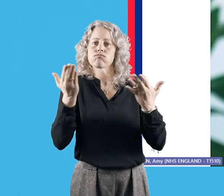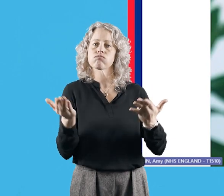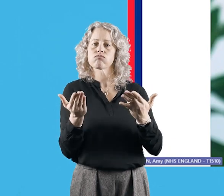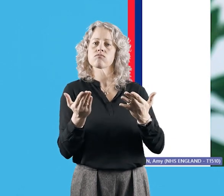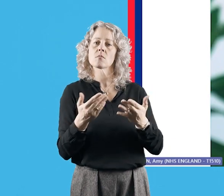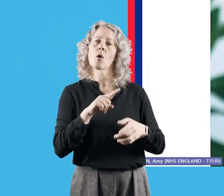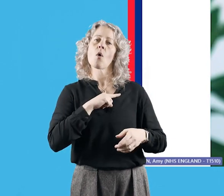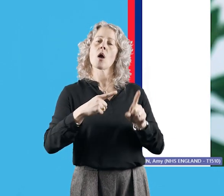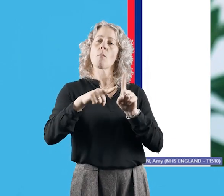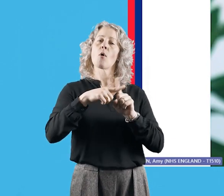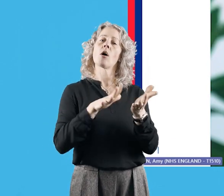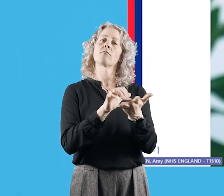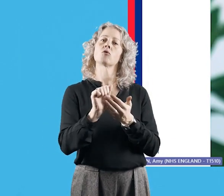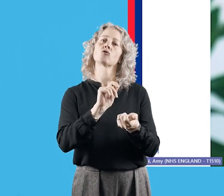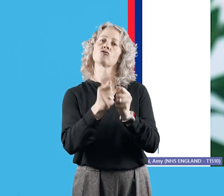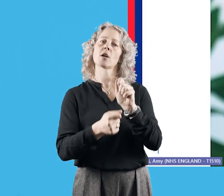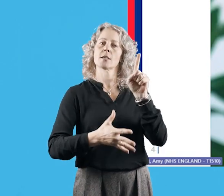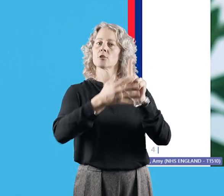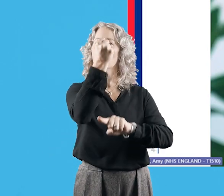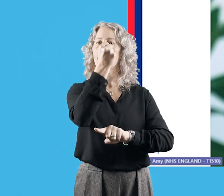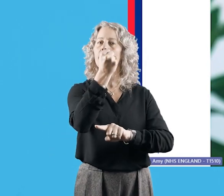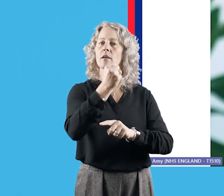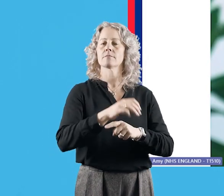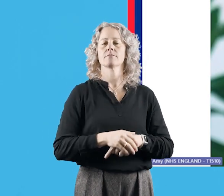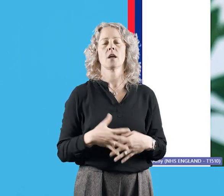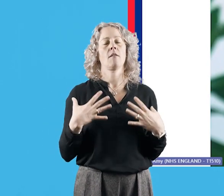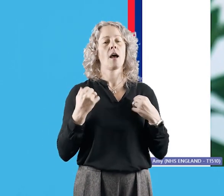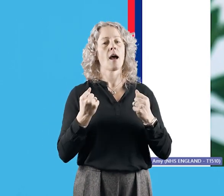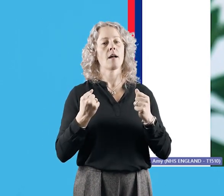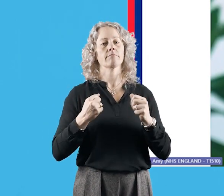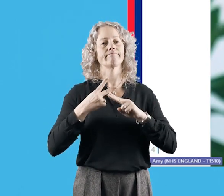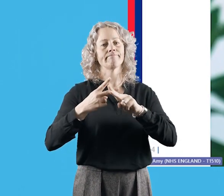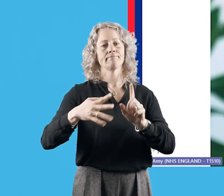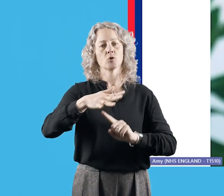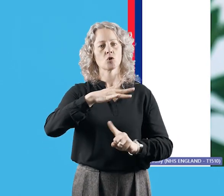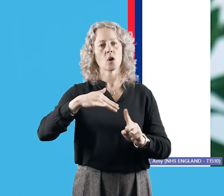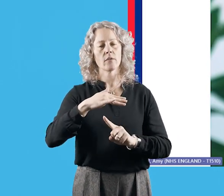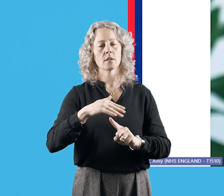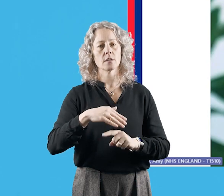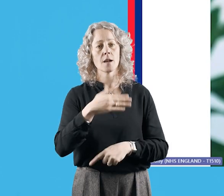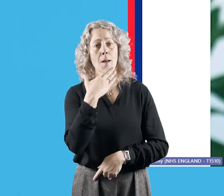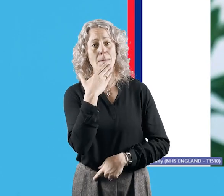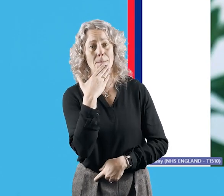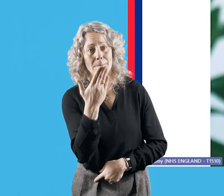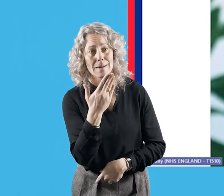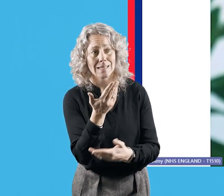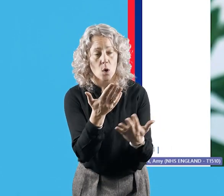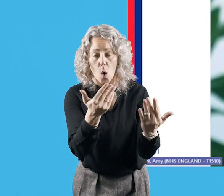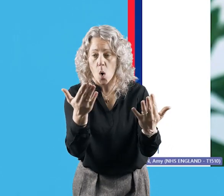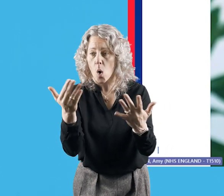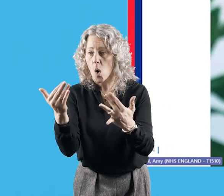cultural change we are striving towards for our health and care services. I urge you all to complete the training yourselves